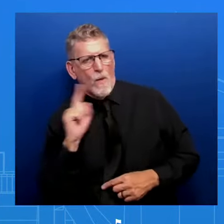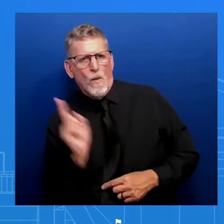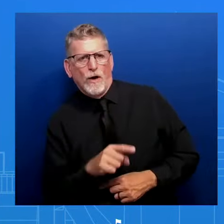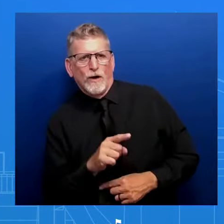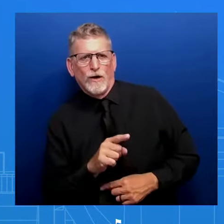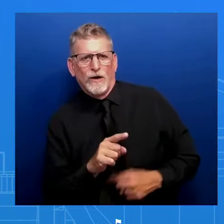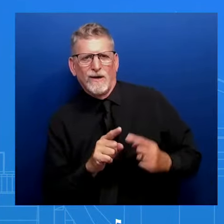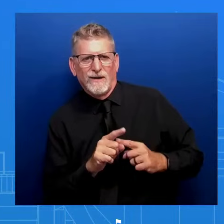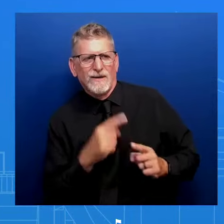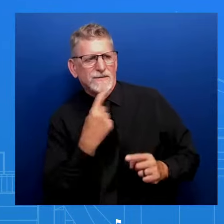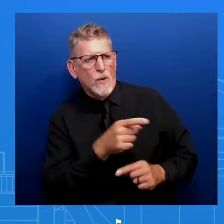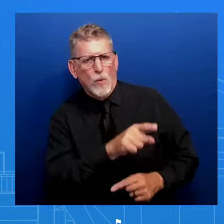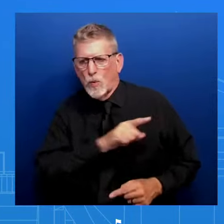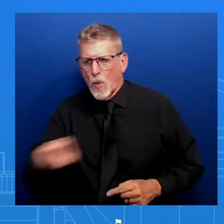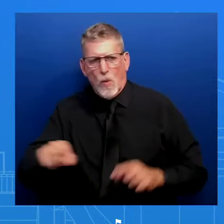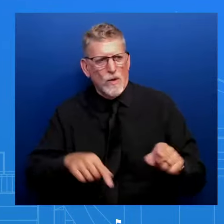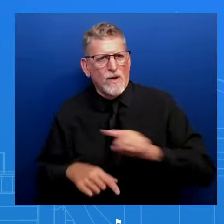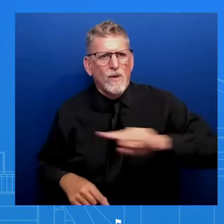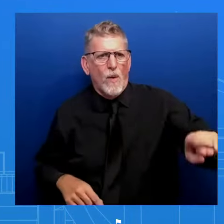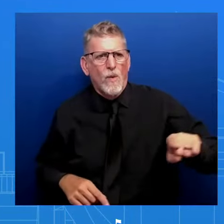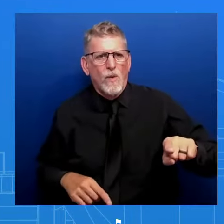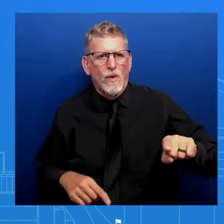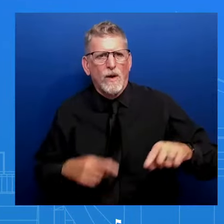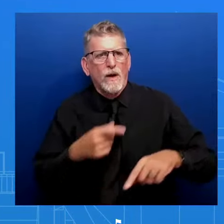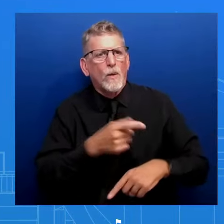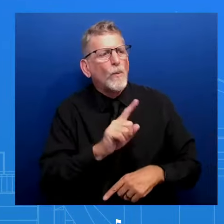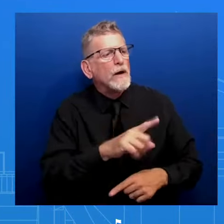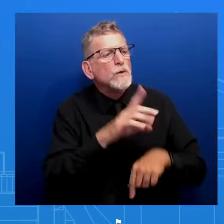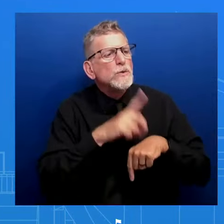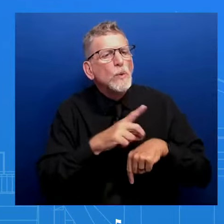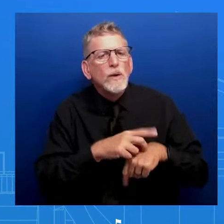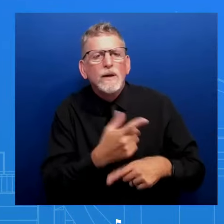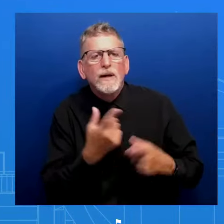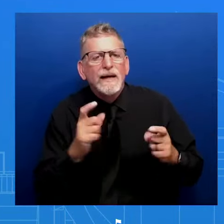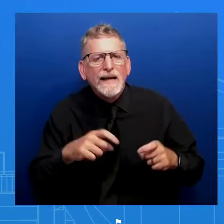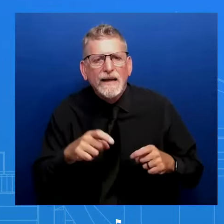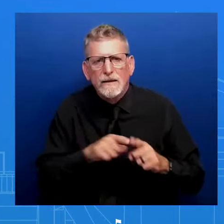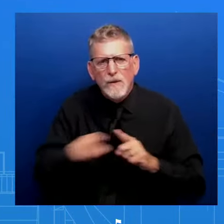And most of our service members serving in states across the country aren't residents of those states.